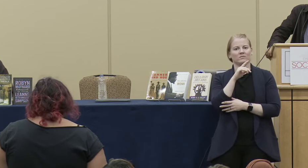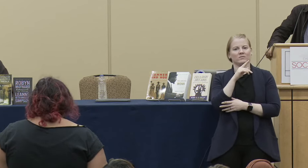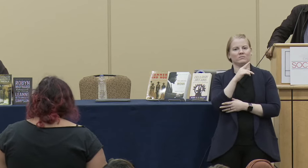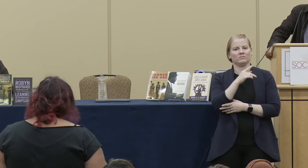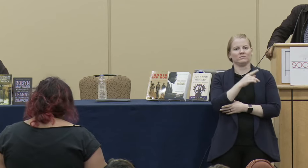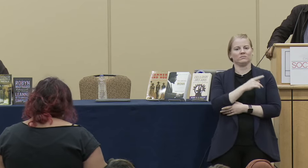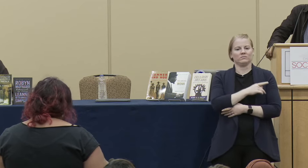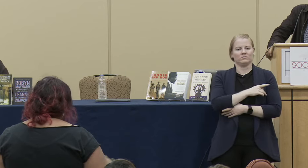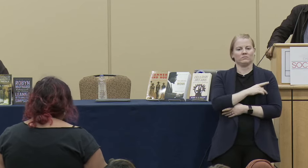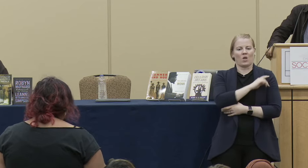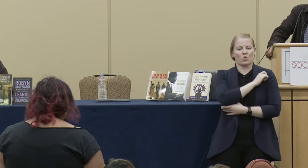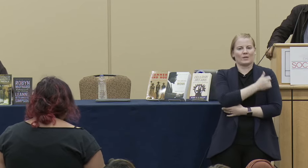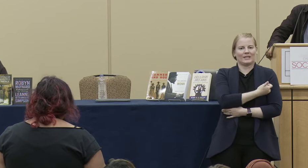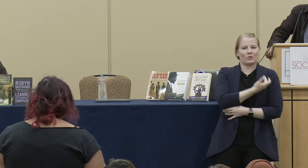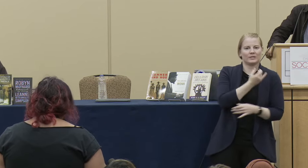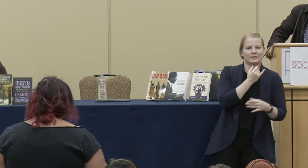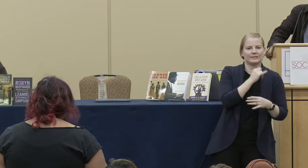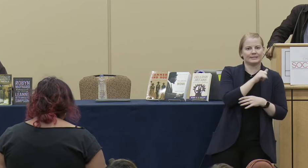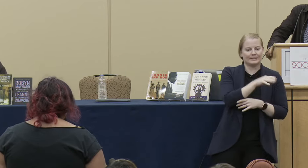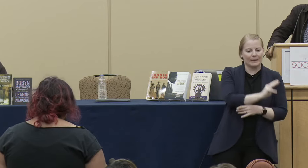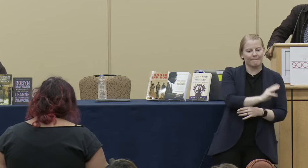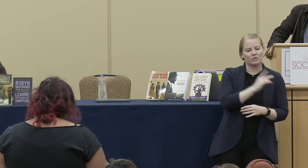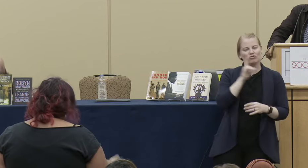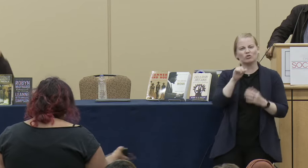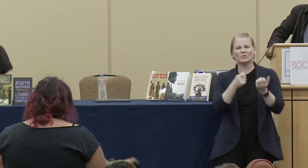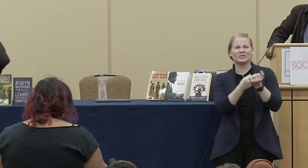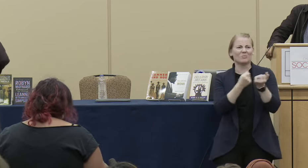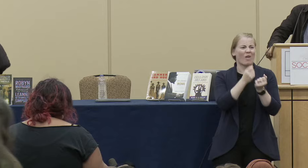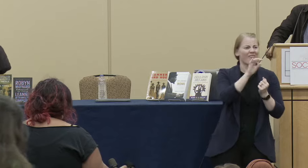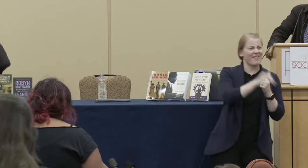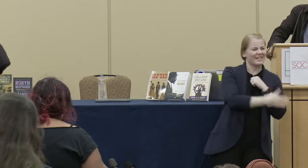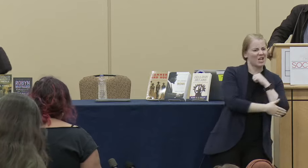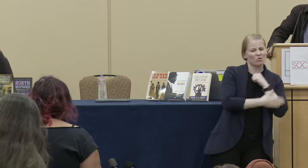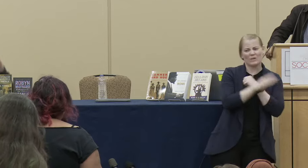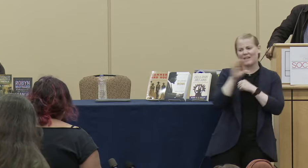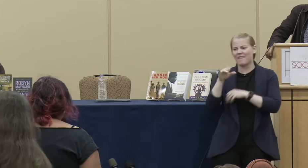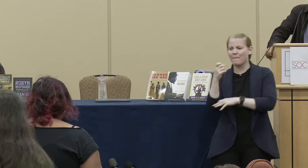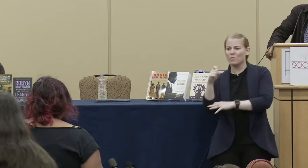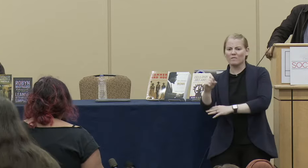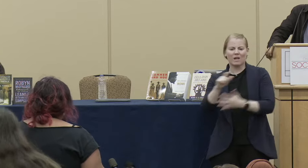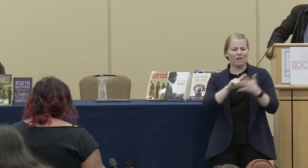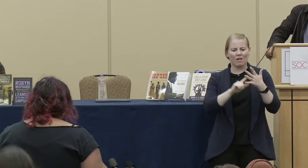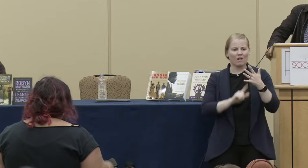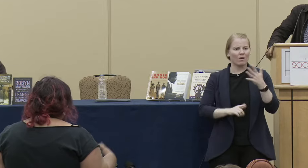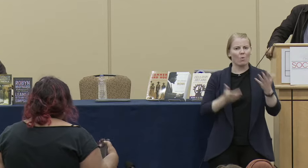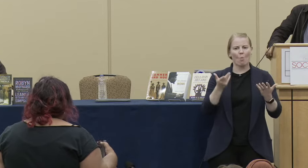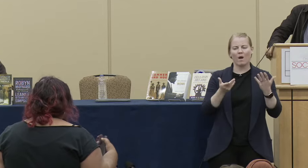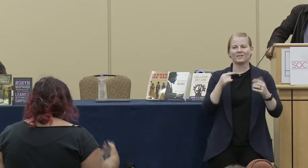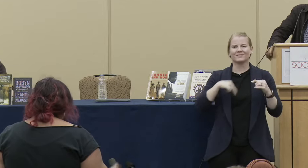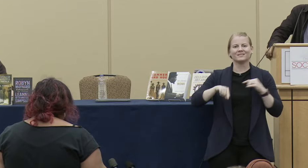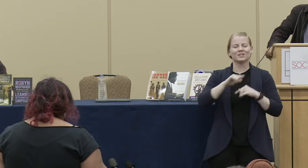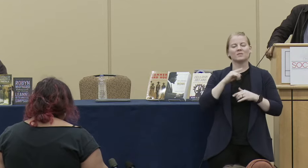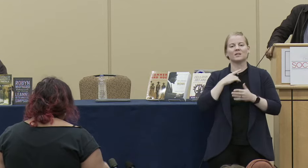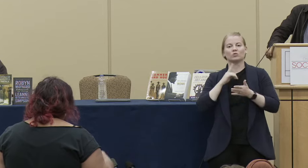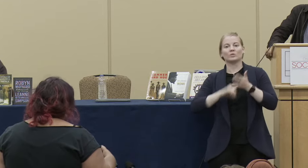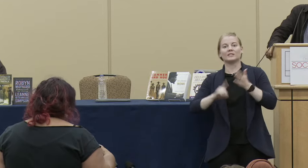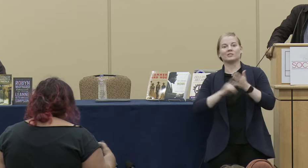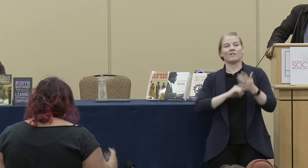critiques of the supporting this country or that country,